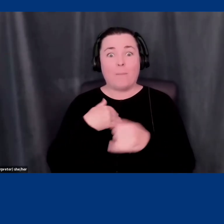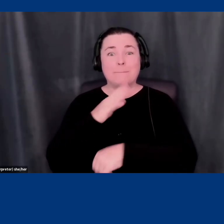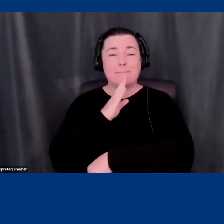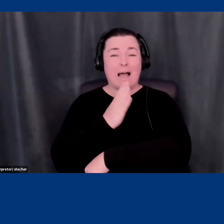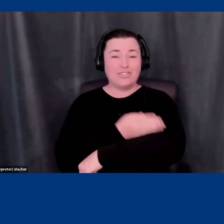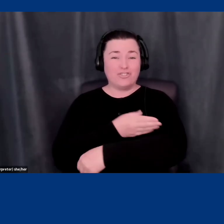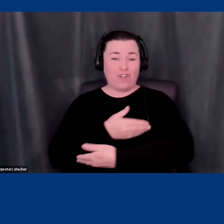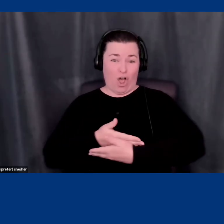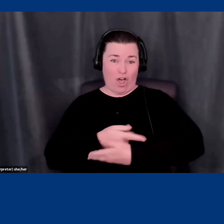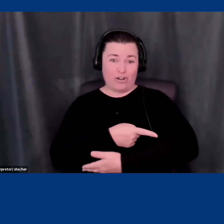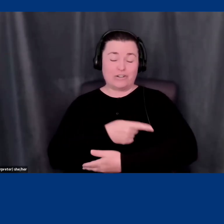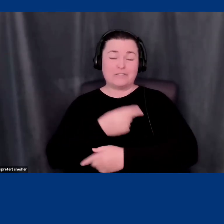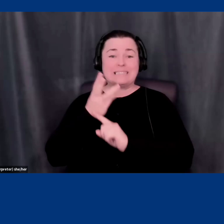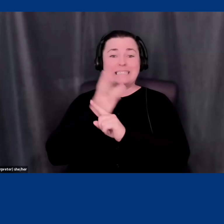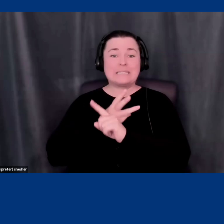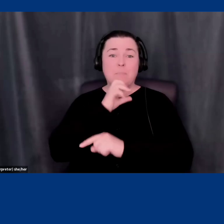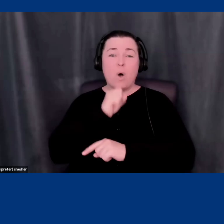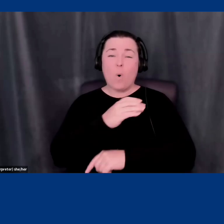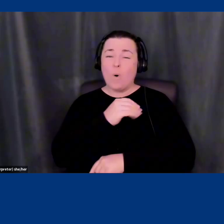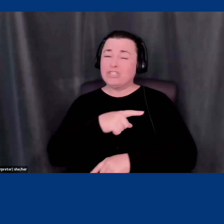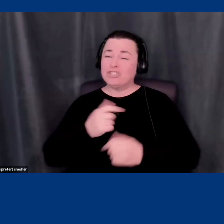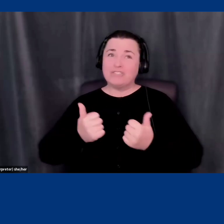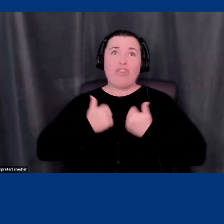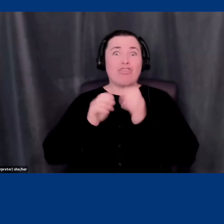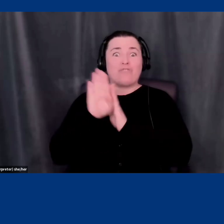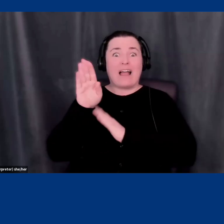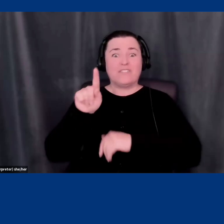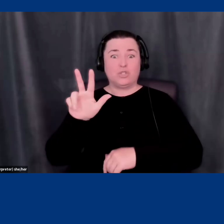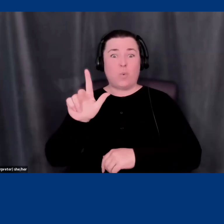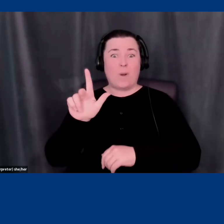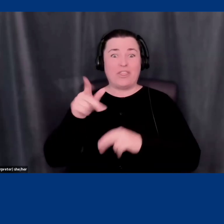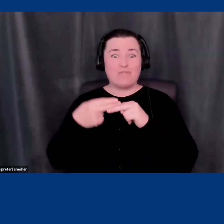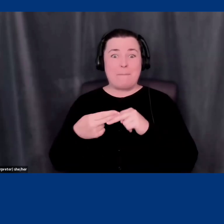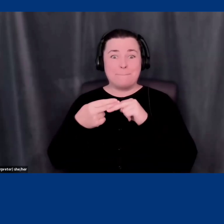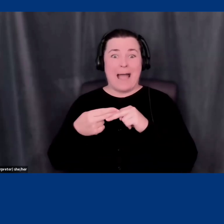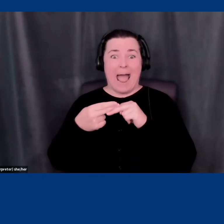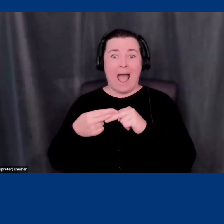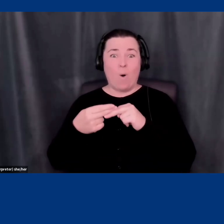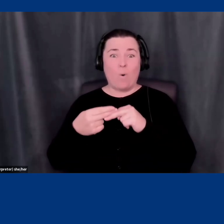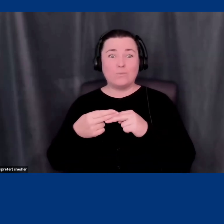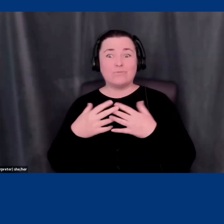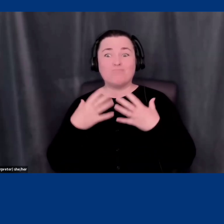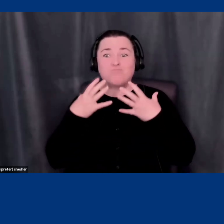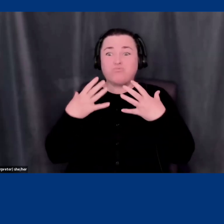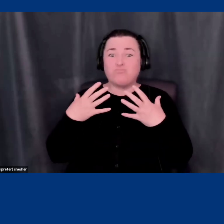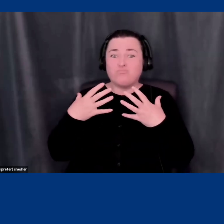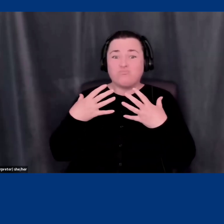She's six months and she's 23 pounds she's chunky.